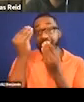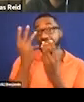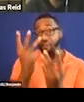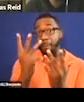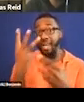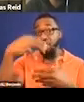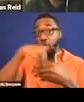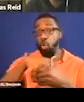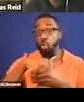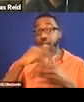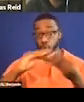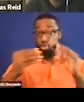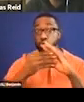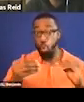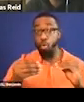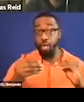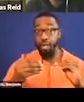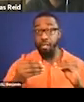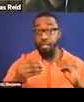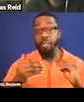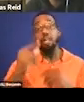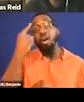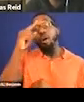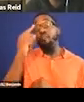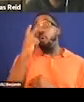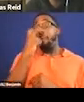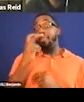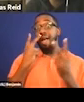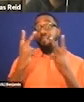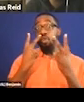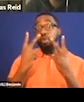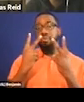of the story, blind viewers should have access to that information.